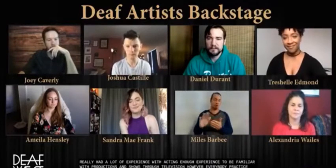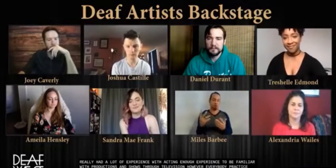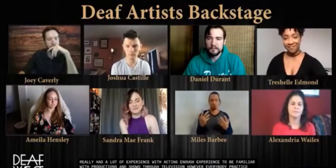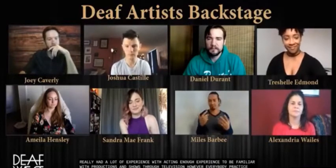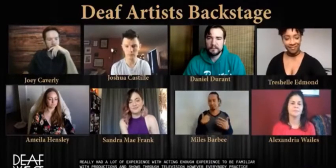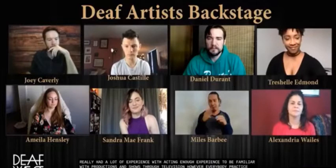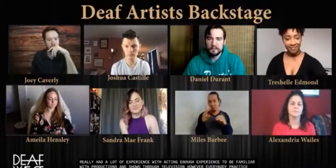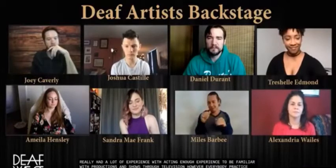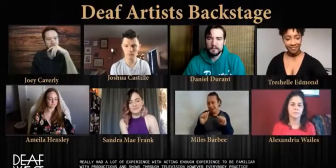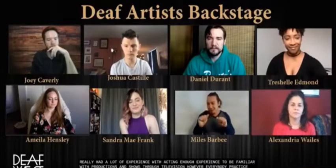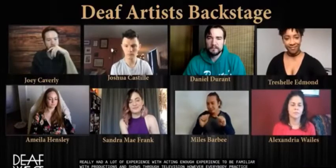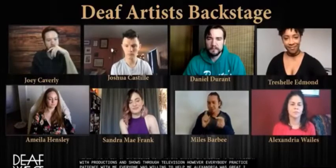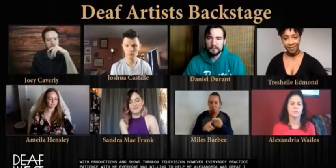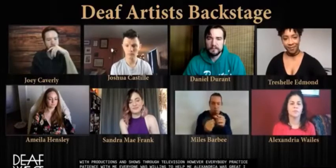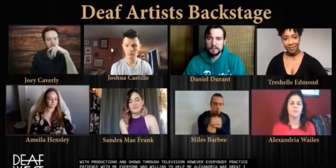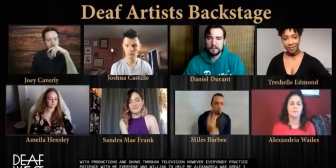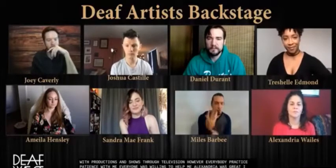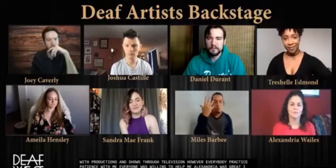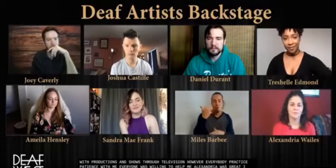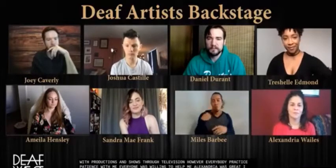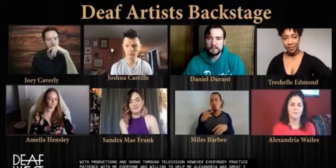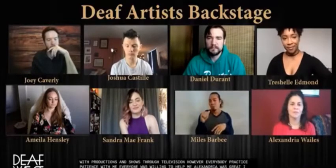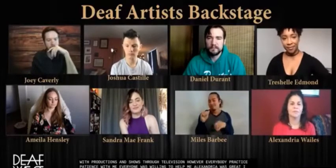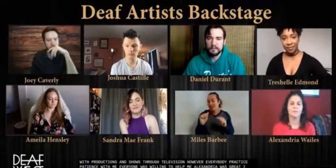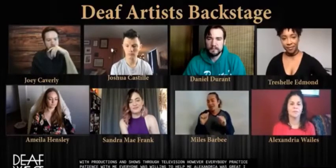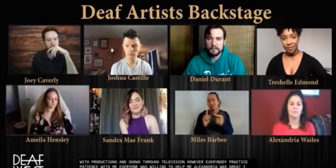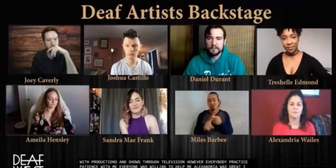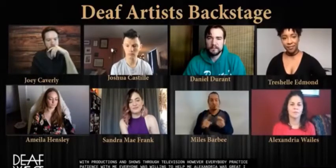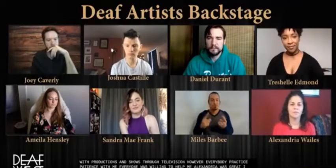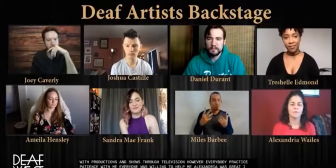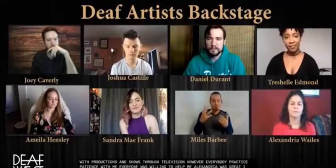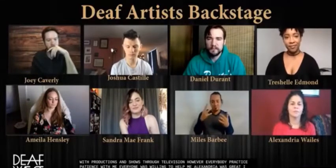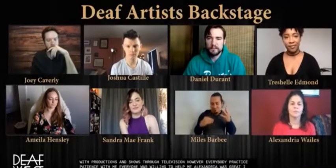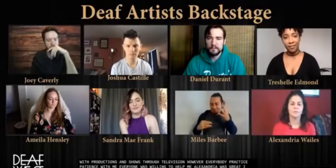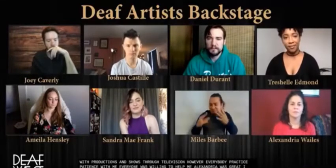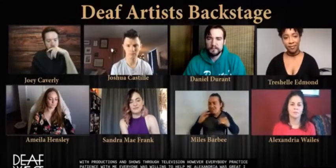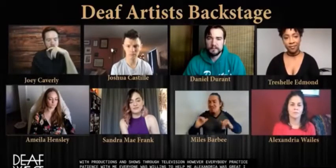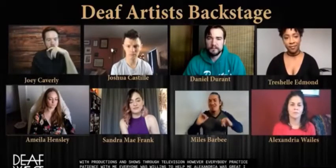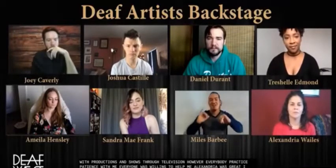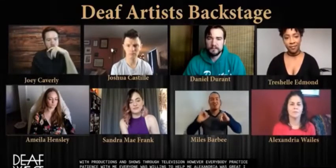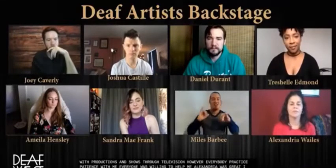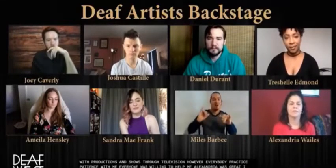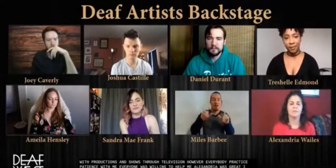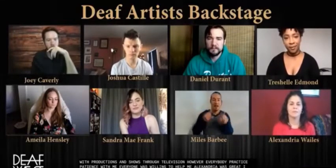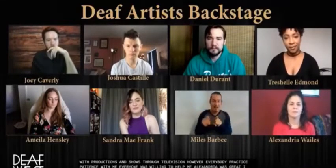I really came in with an open mind and an open heart and grew as a professional and